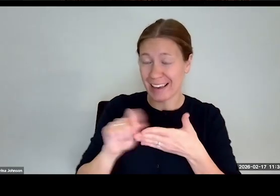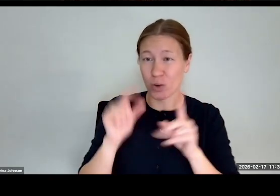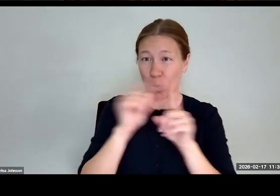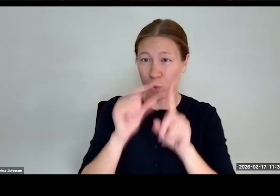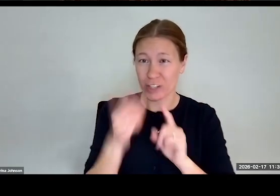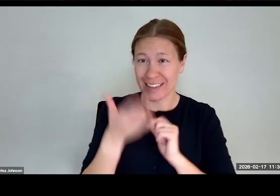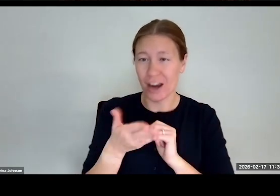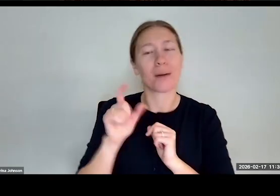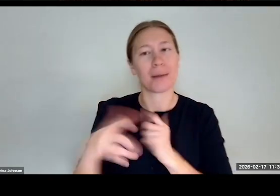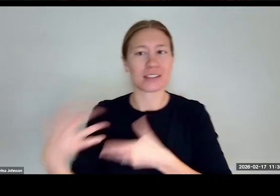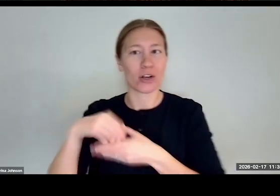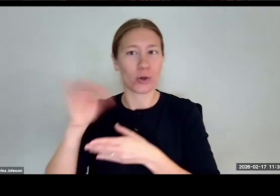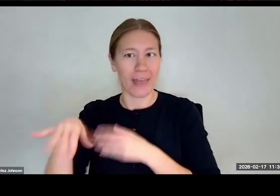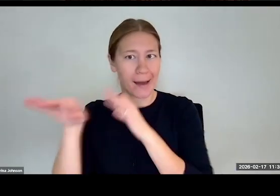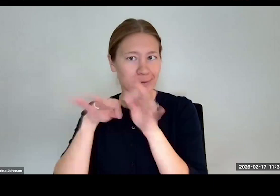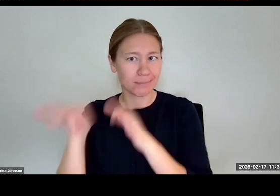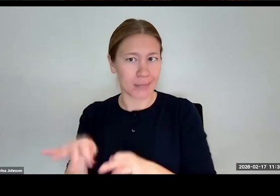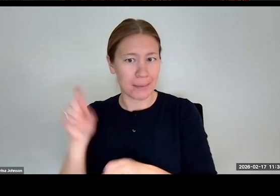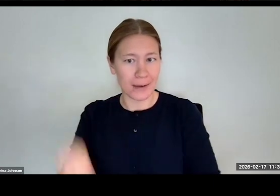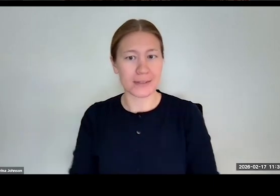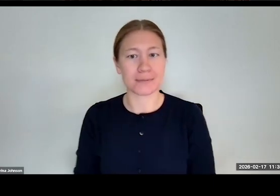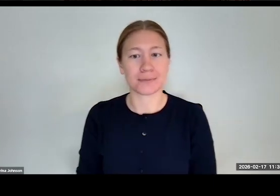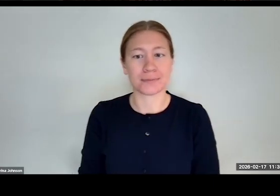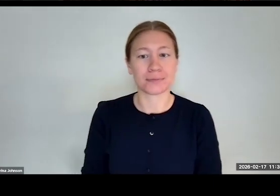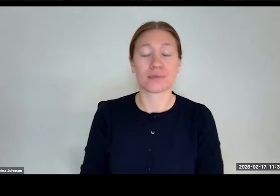that is communicating some sort of information include that